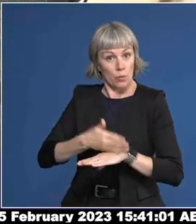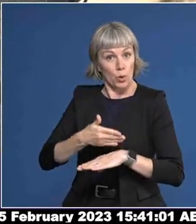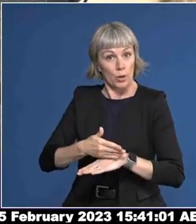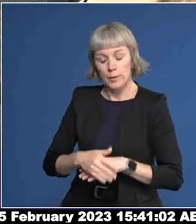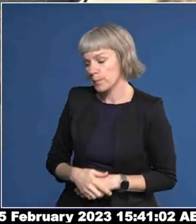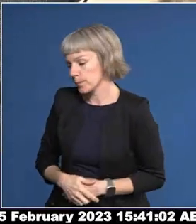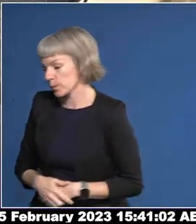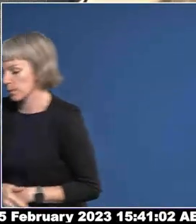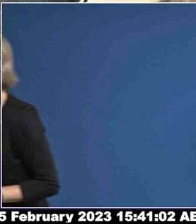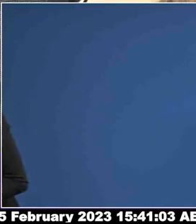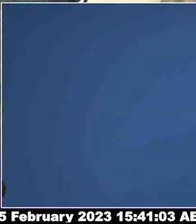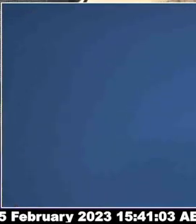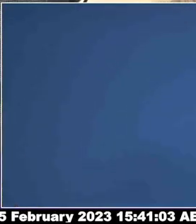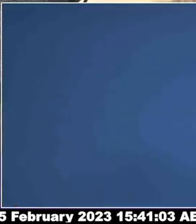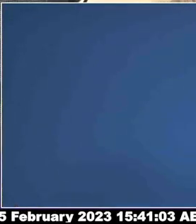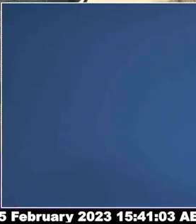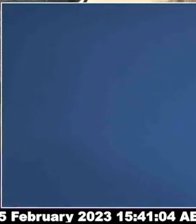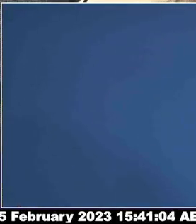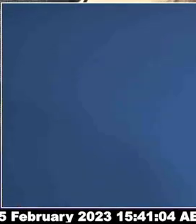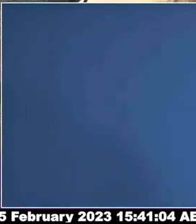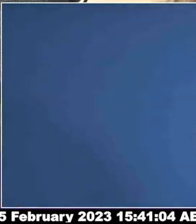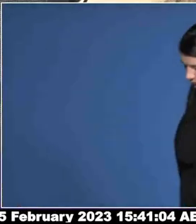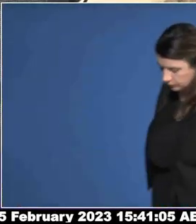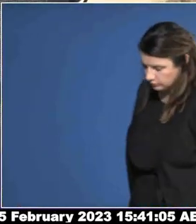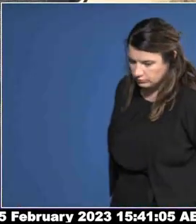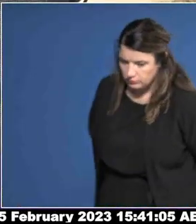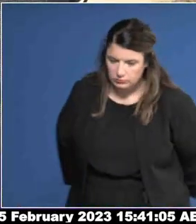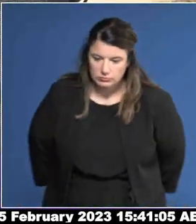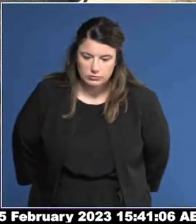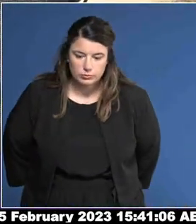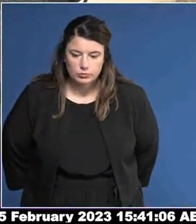practice? MS LEIGH: So I guess that is an example of what would happen if there were an